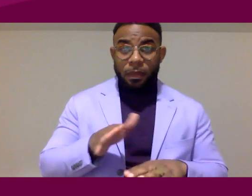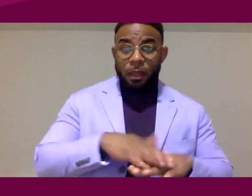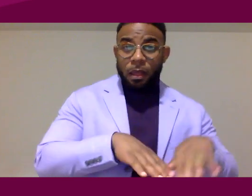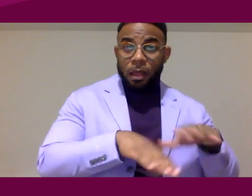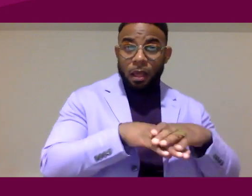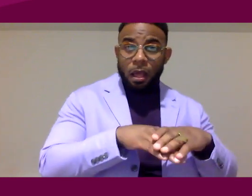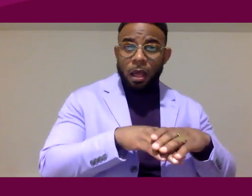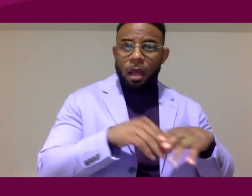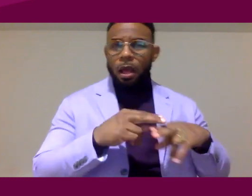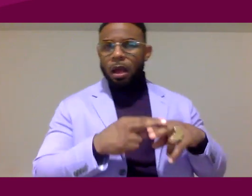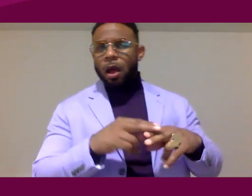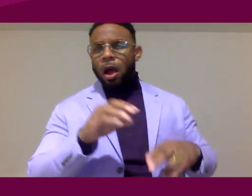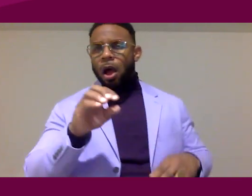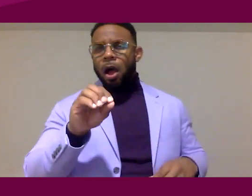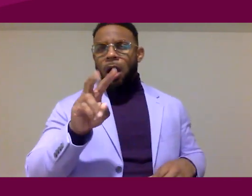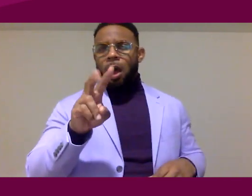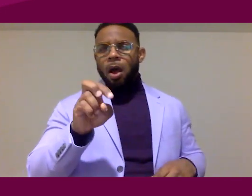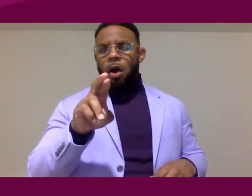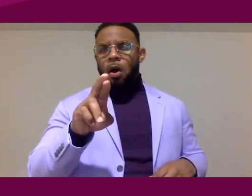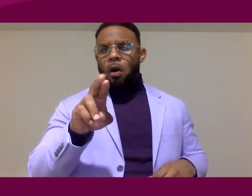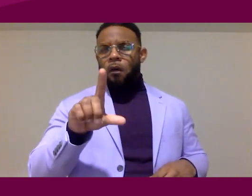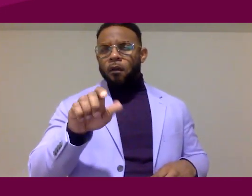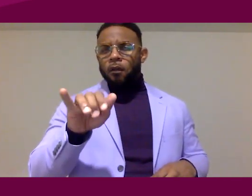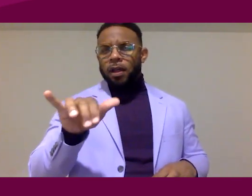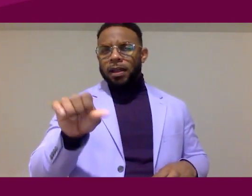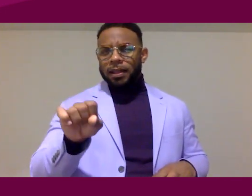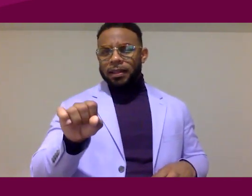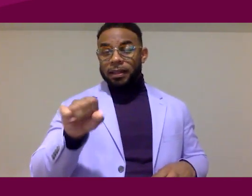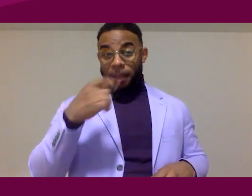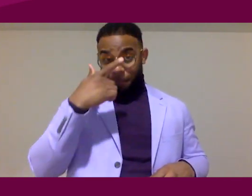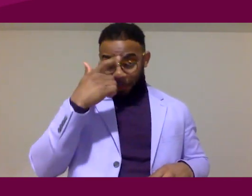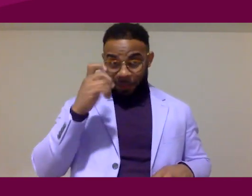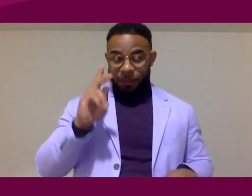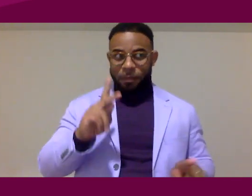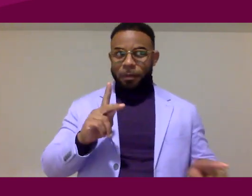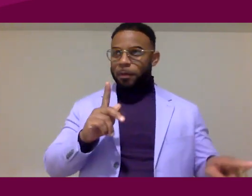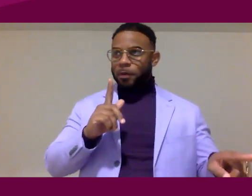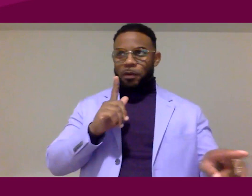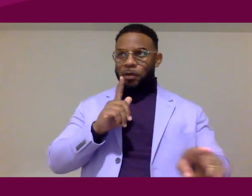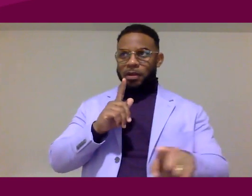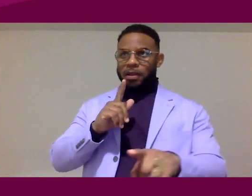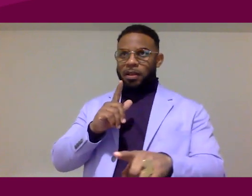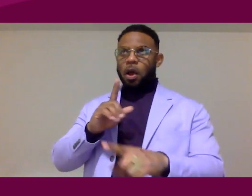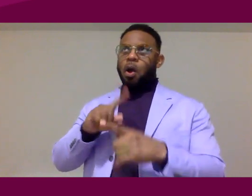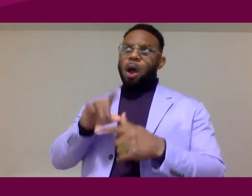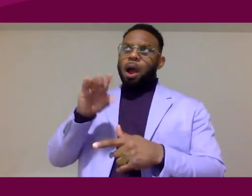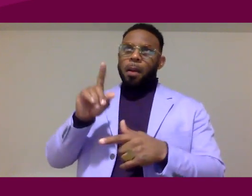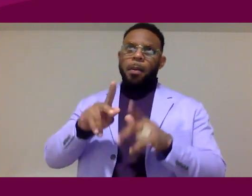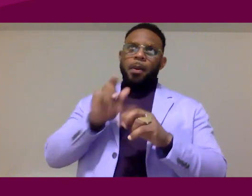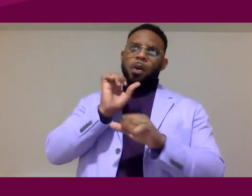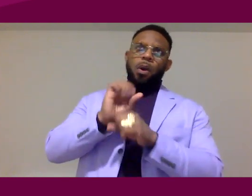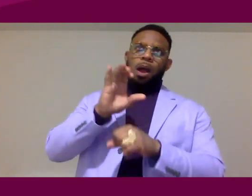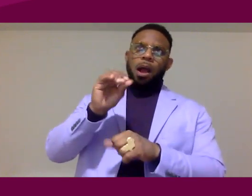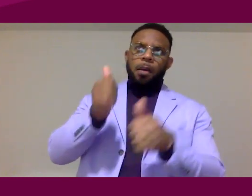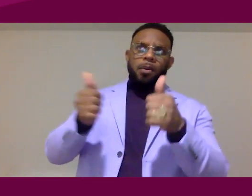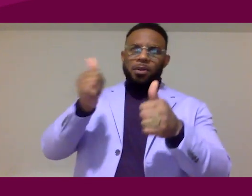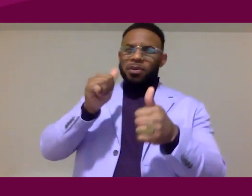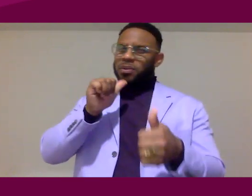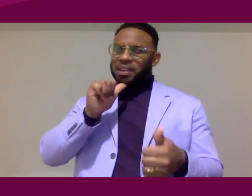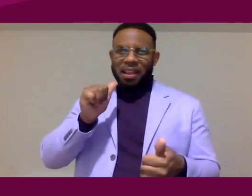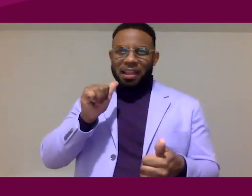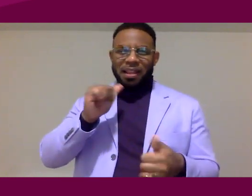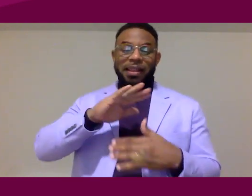And so because people do not, or companies or people that work at companies do not entirely